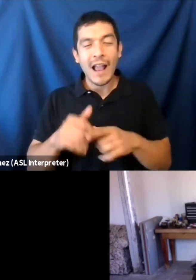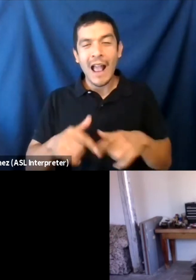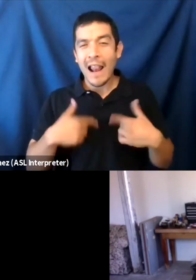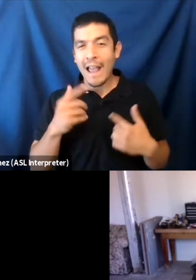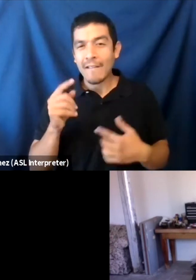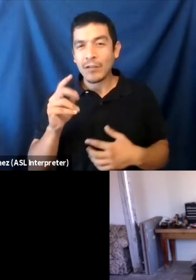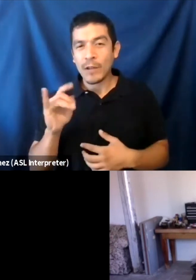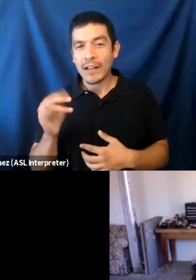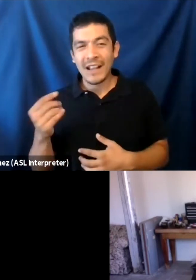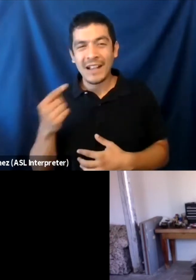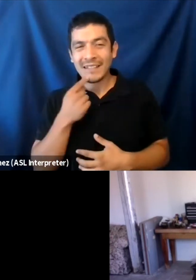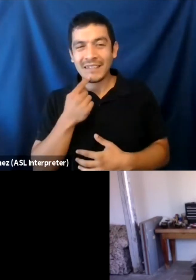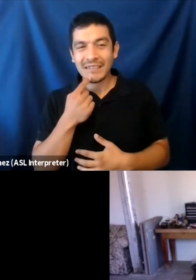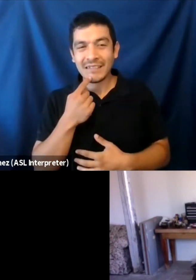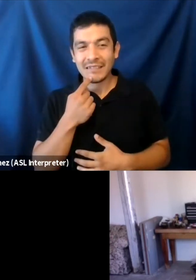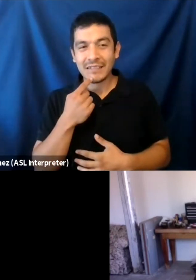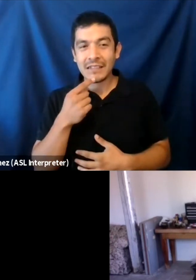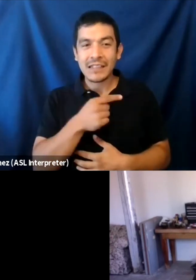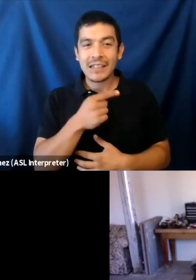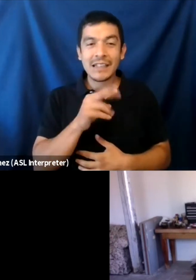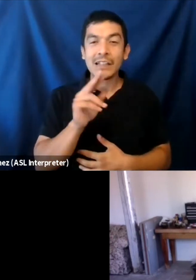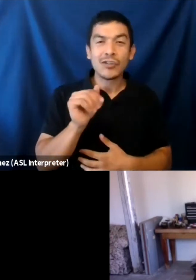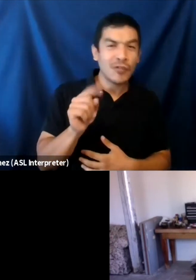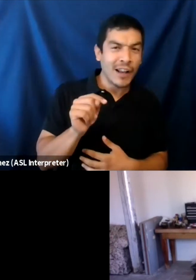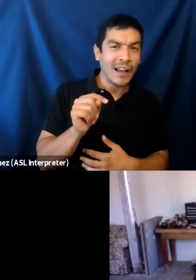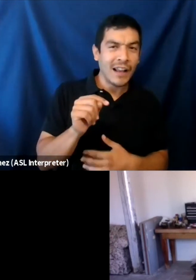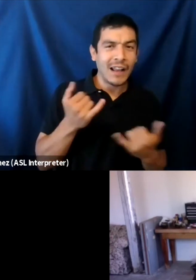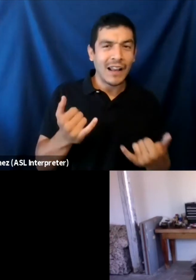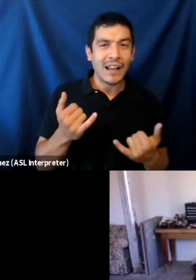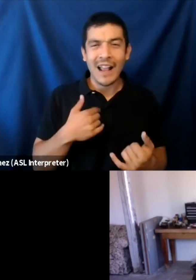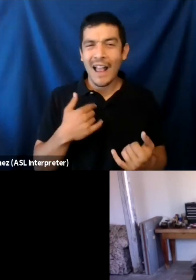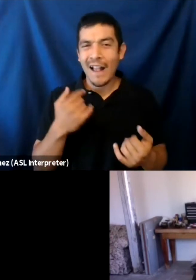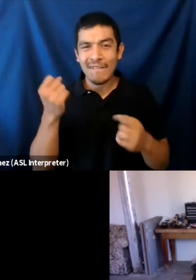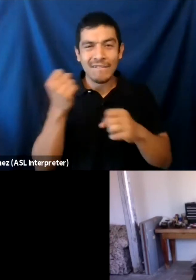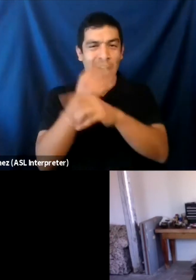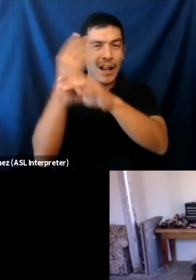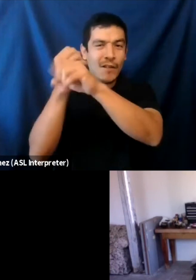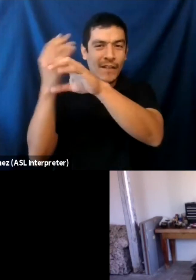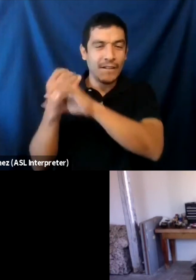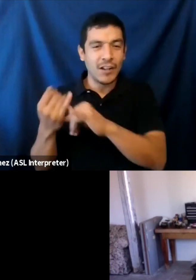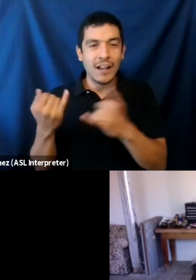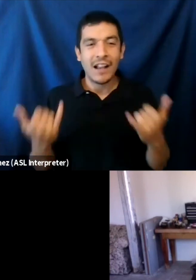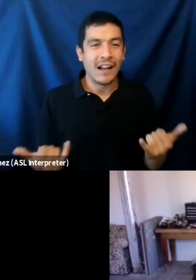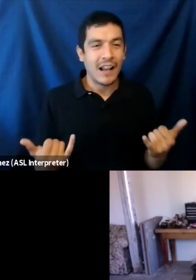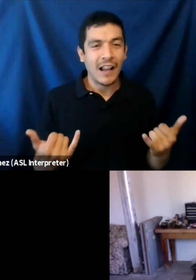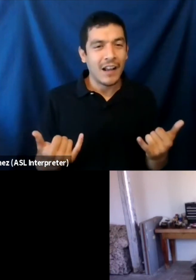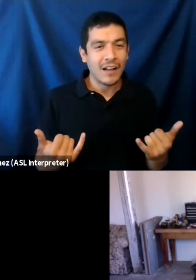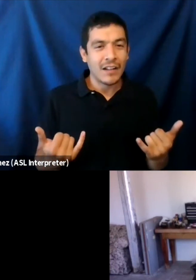and just being like, there's a rat and now there's fireworks and now, drugs are bad.